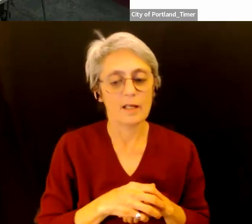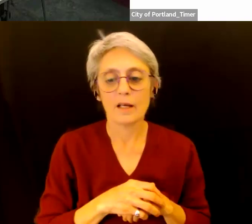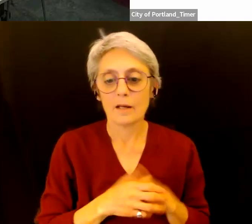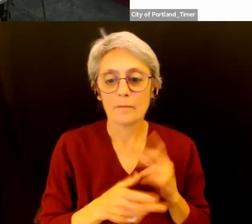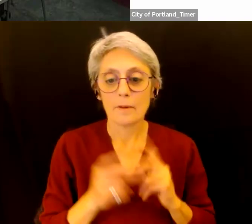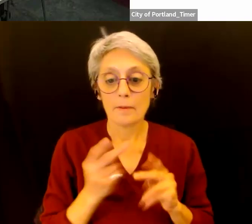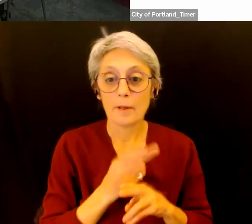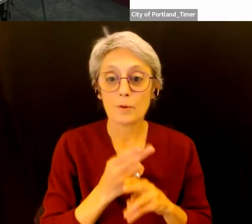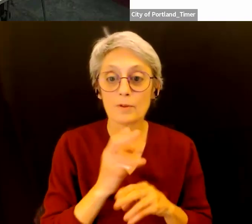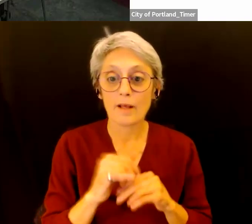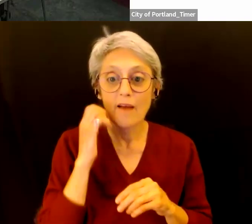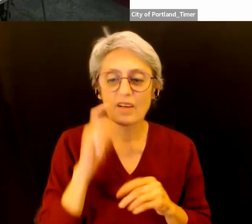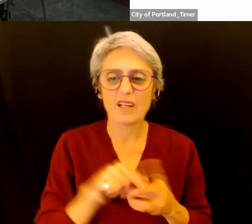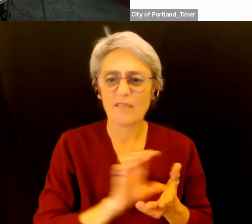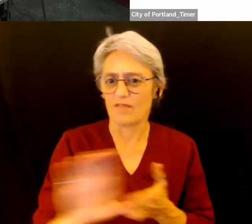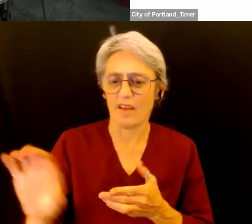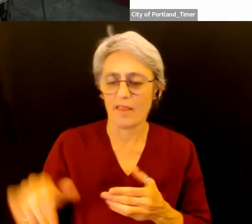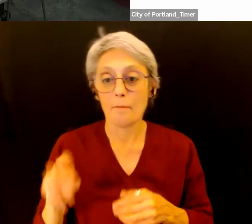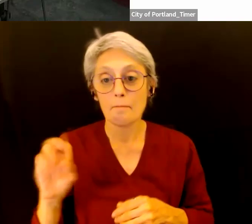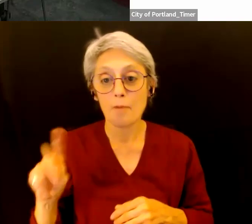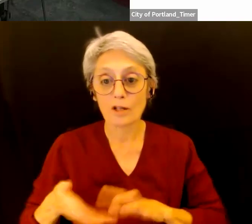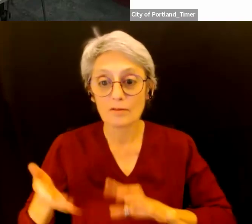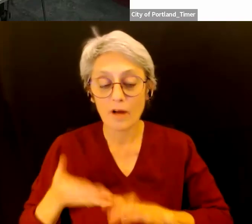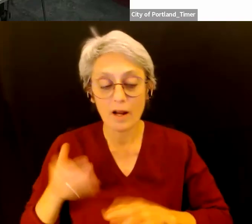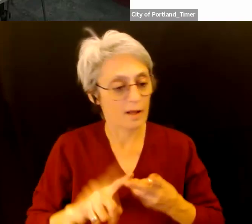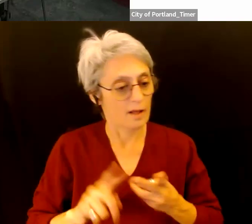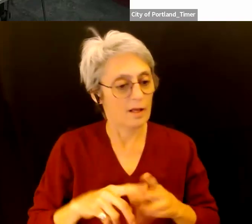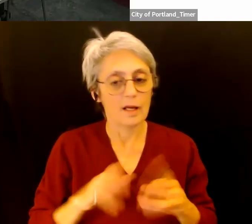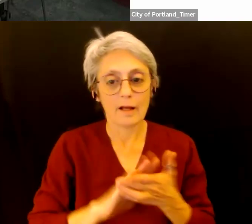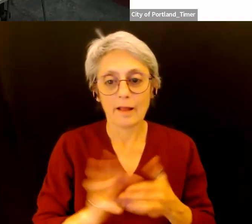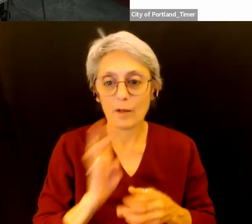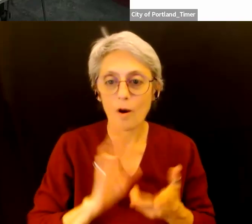That includes keeping the parks operating, providing clean water and sewer services.